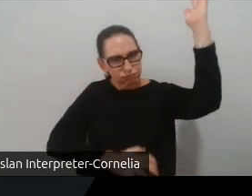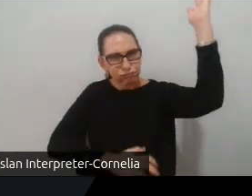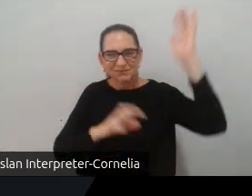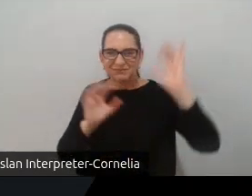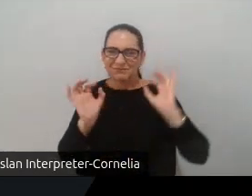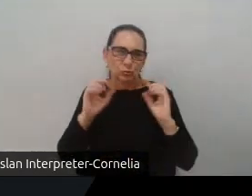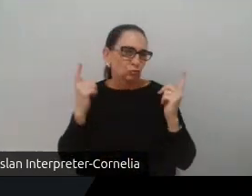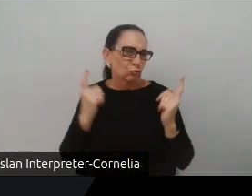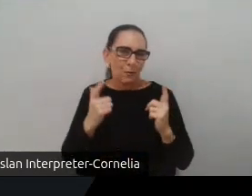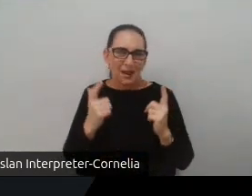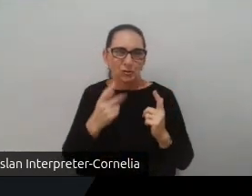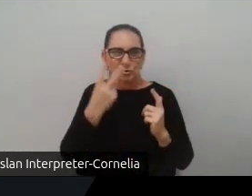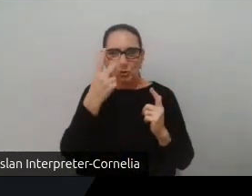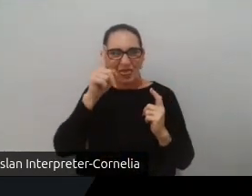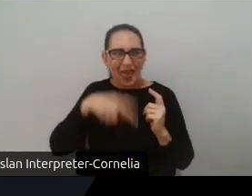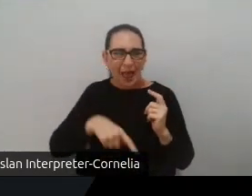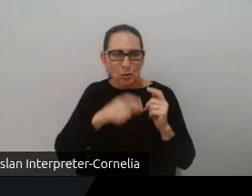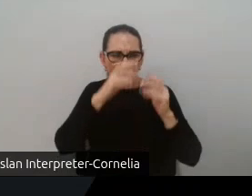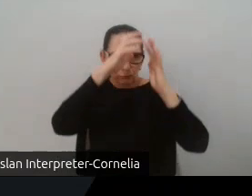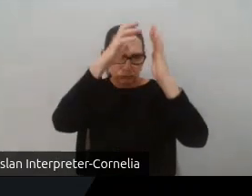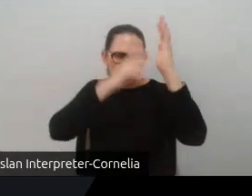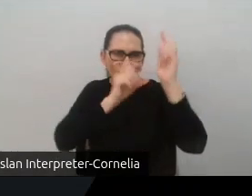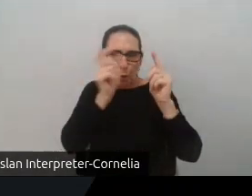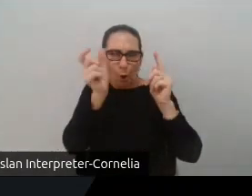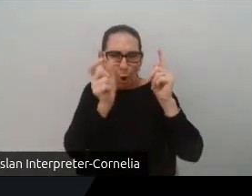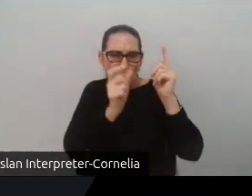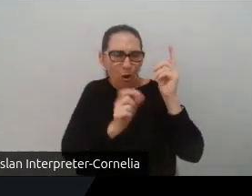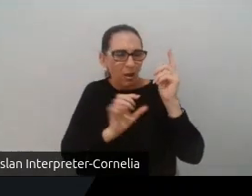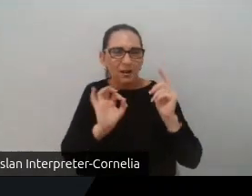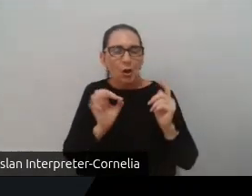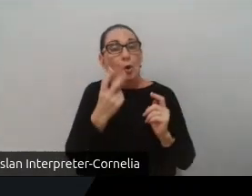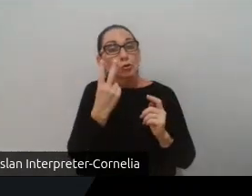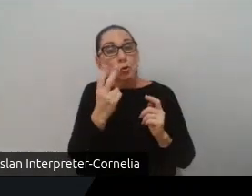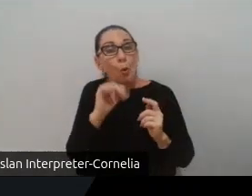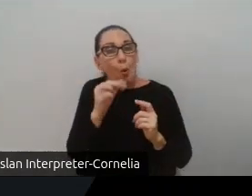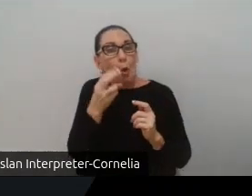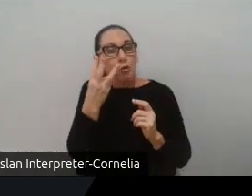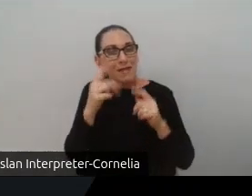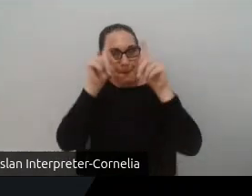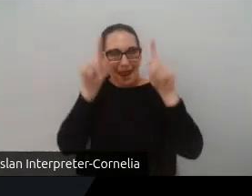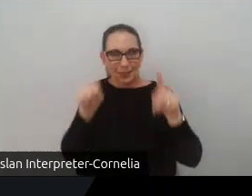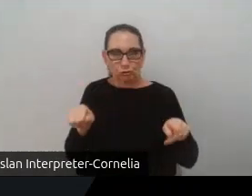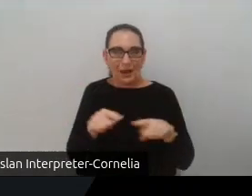or 2,000 words long. Um, two, three pages is plenty. Subheadings are great as well. The court